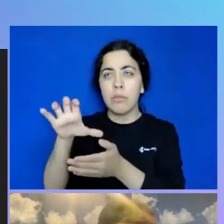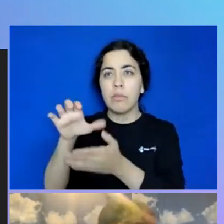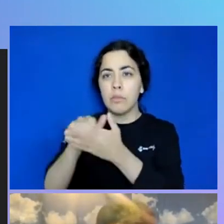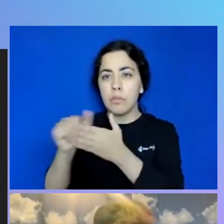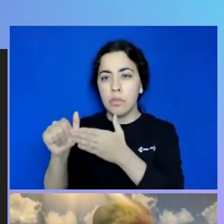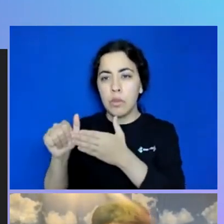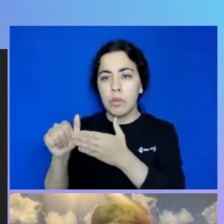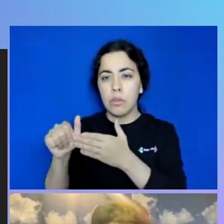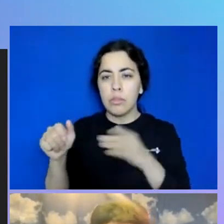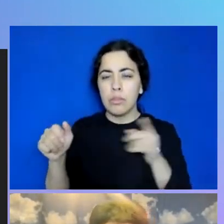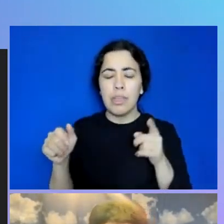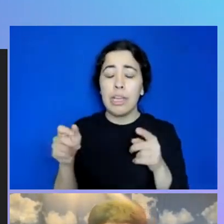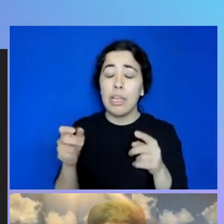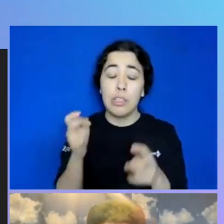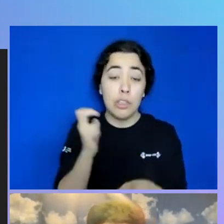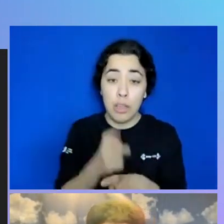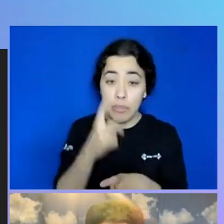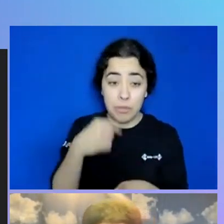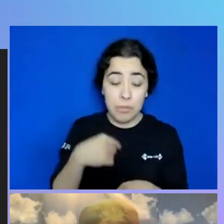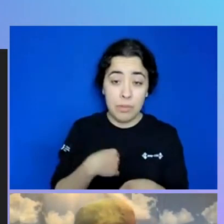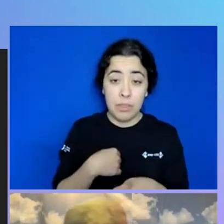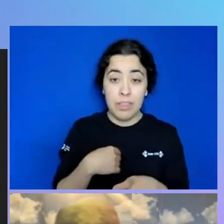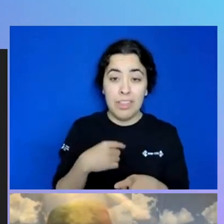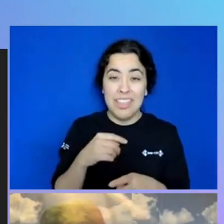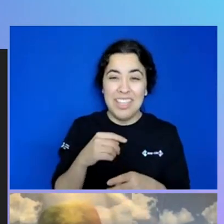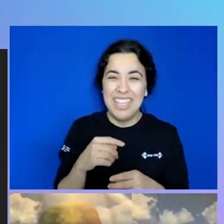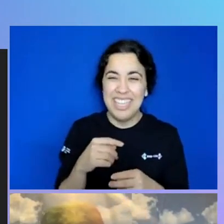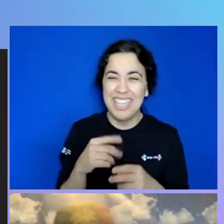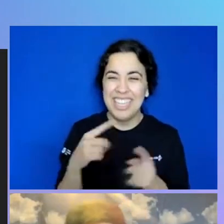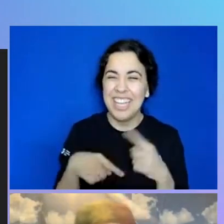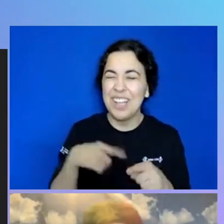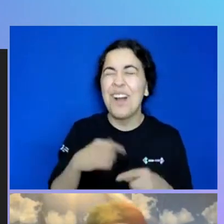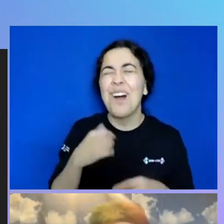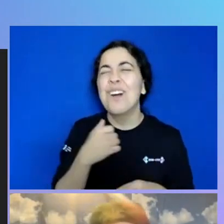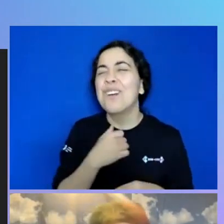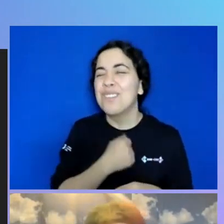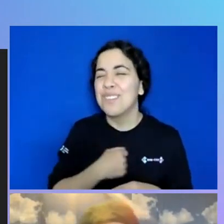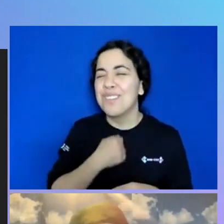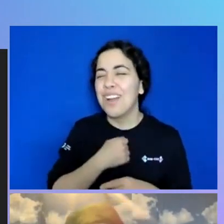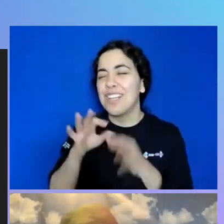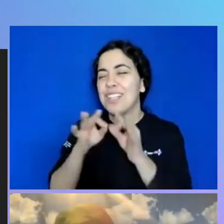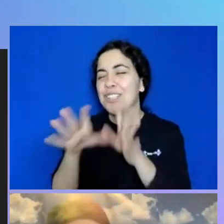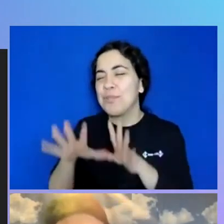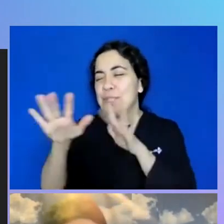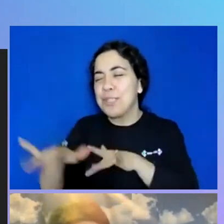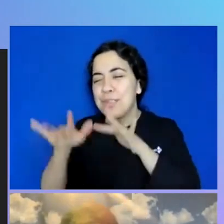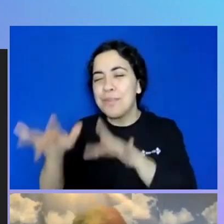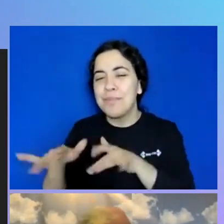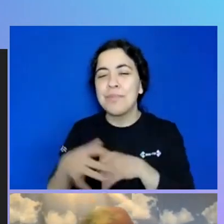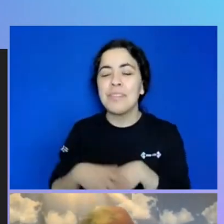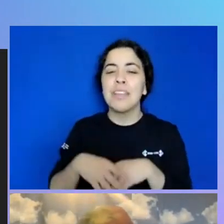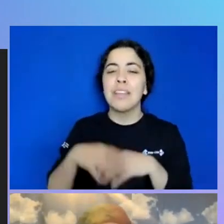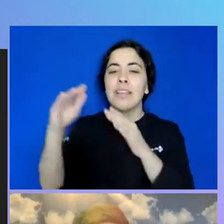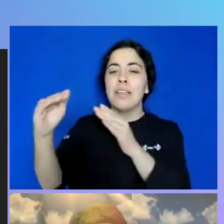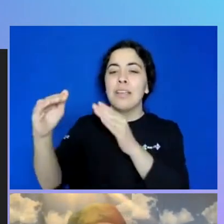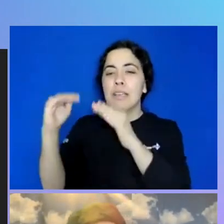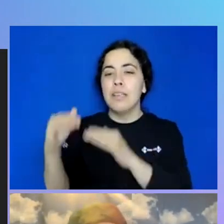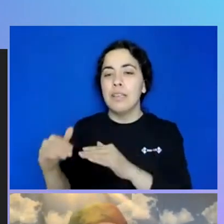sign this. I'm very sorry to Lizzie. Um, and then female